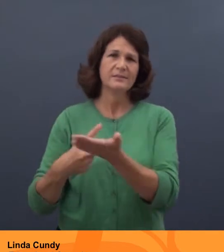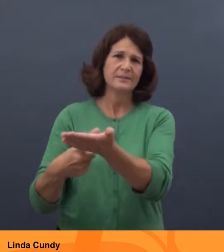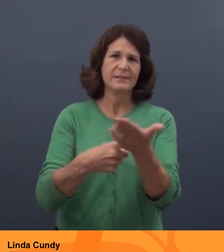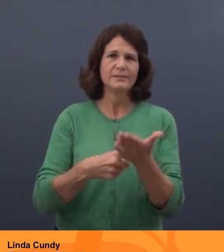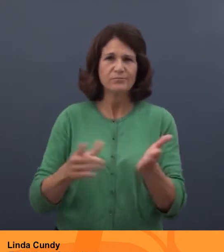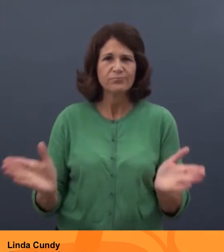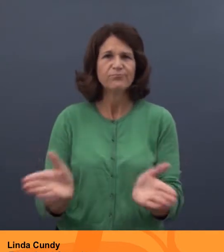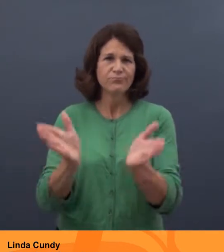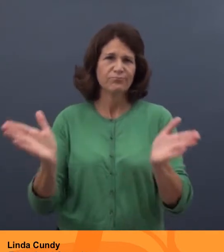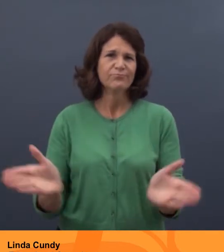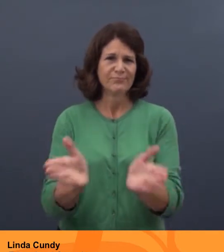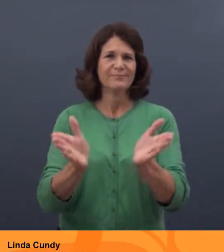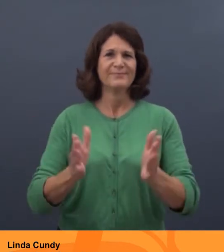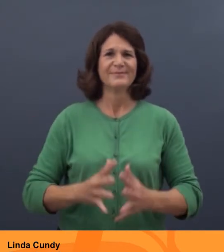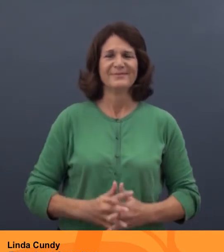classroom discussions.